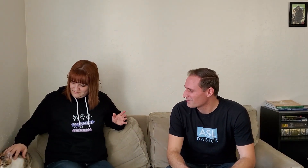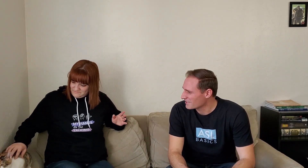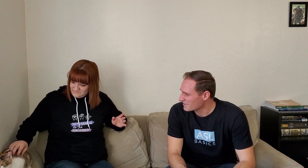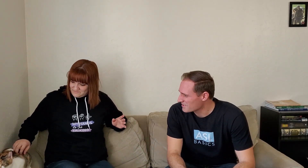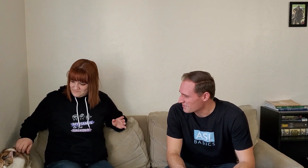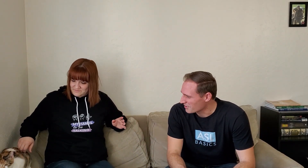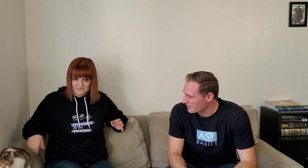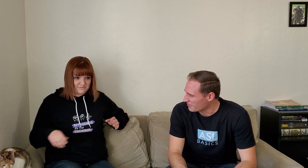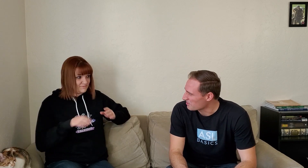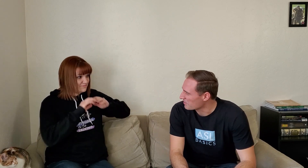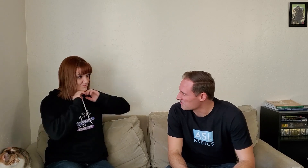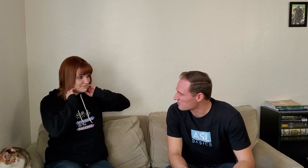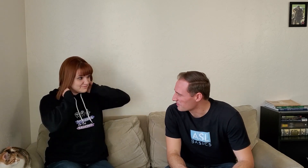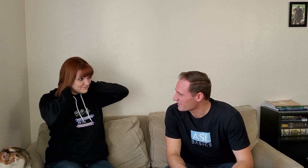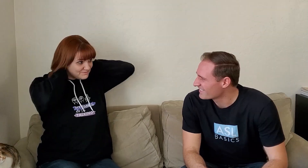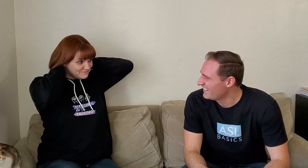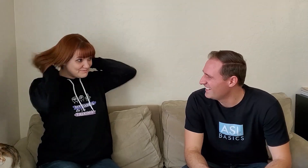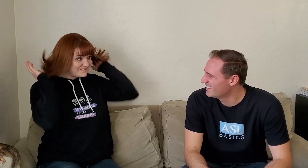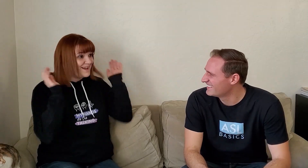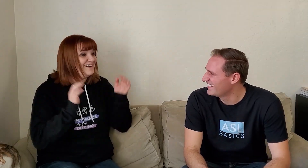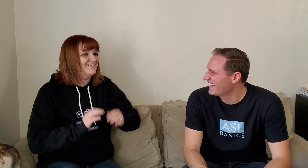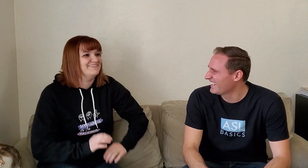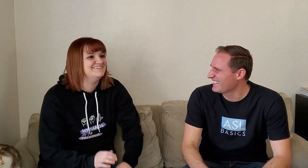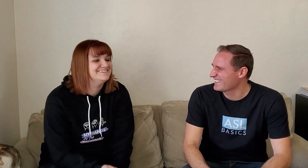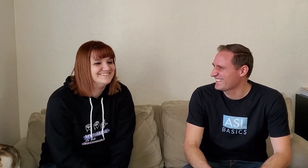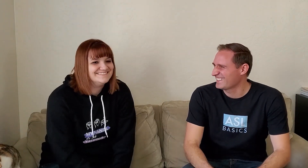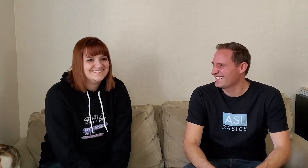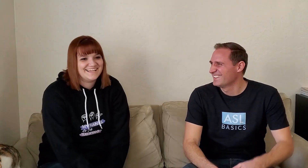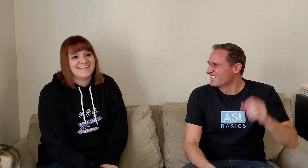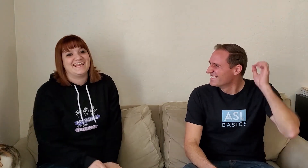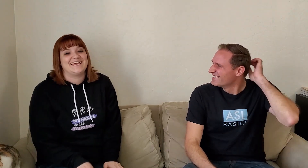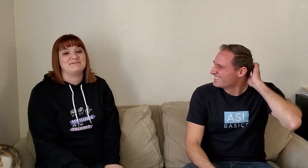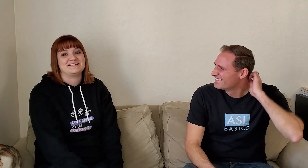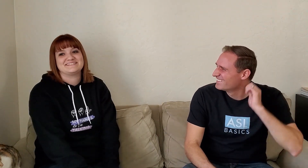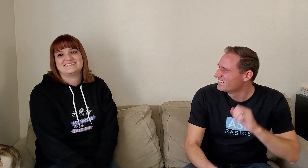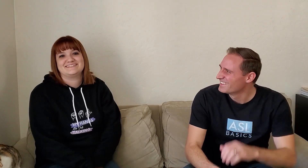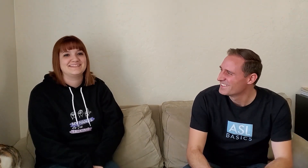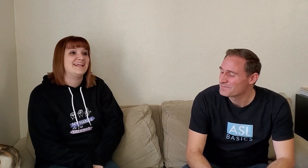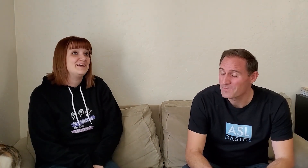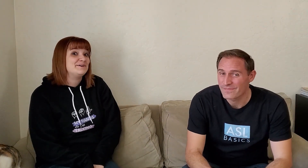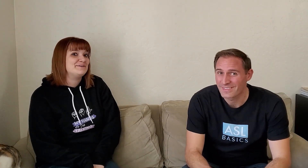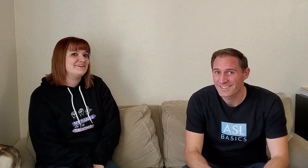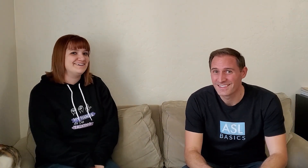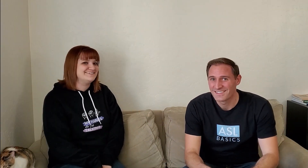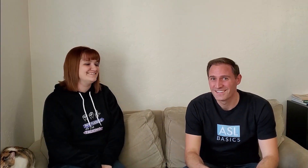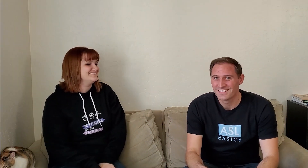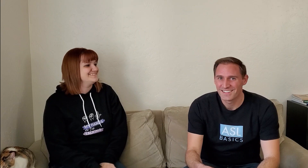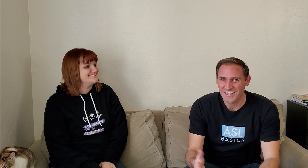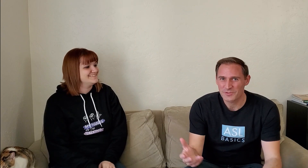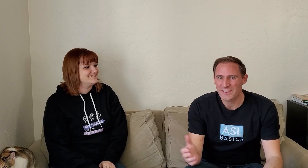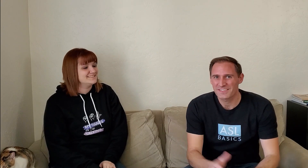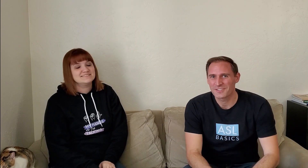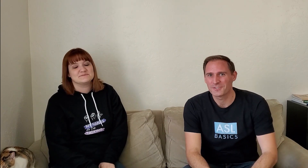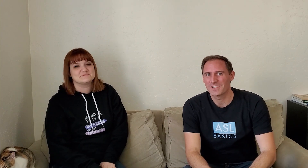So little did you know that I already pressed record.